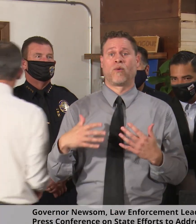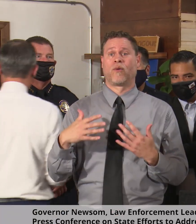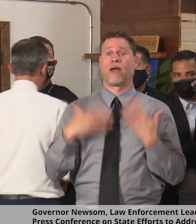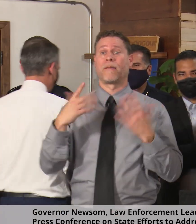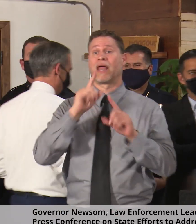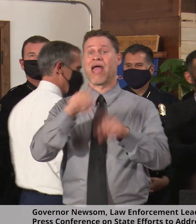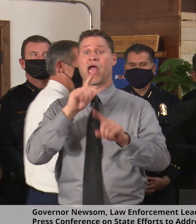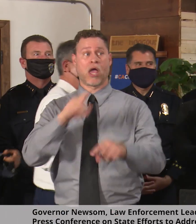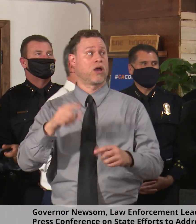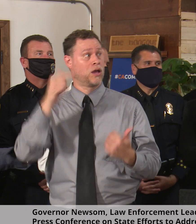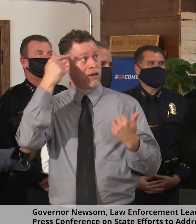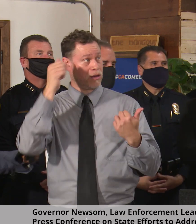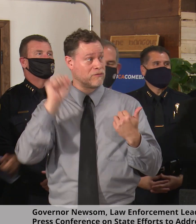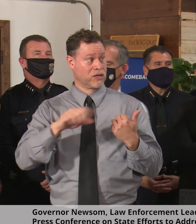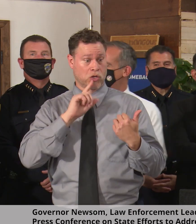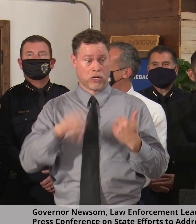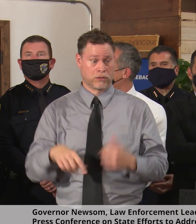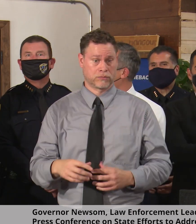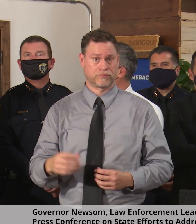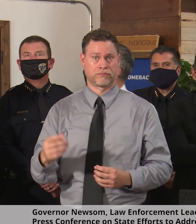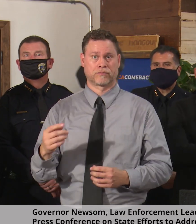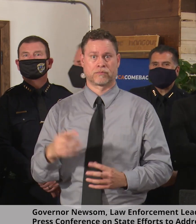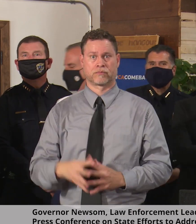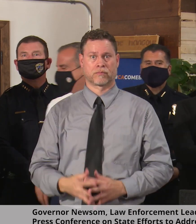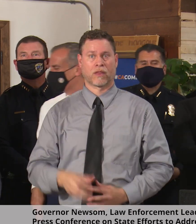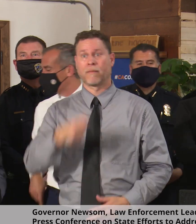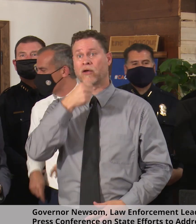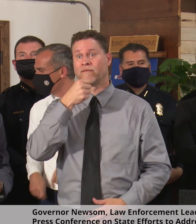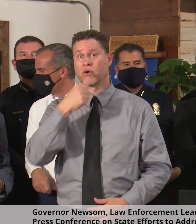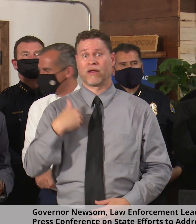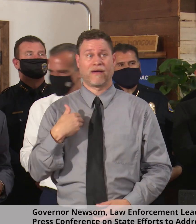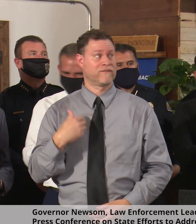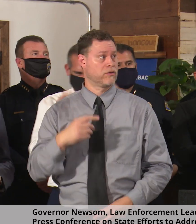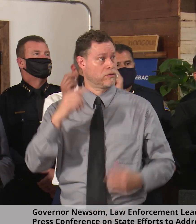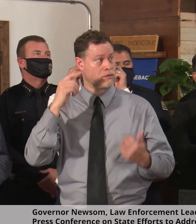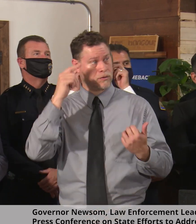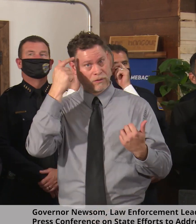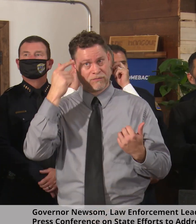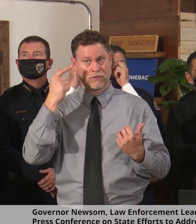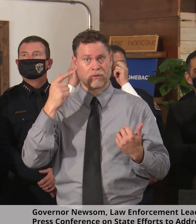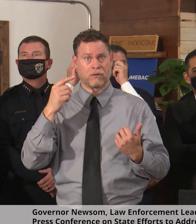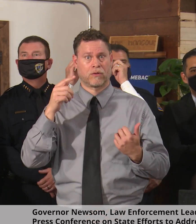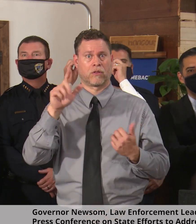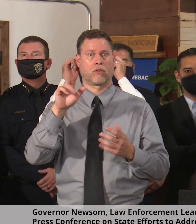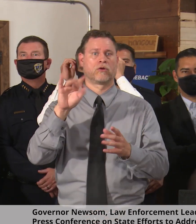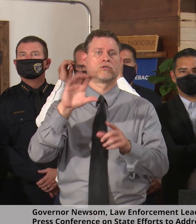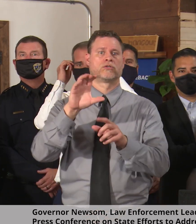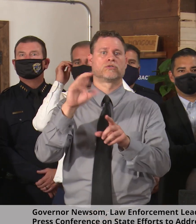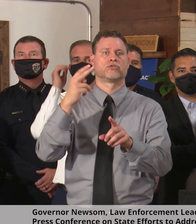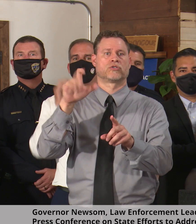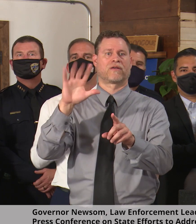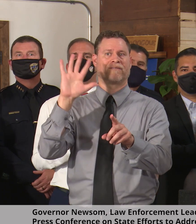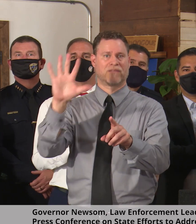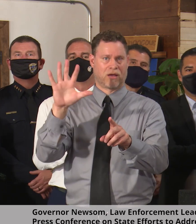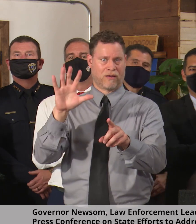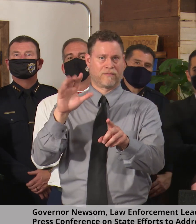questions. Lauren Lister from channel 5. Just a couple things. So I was just speaking